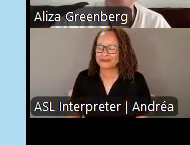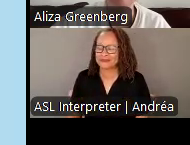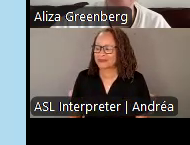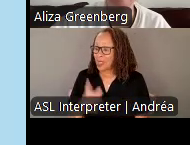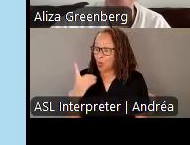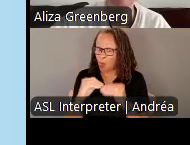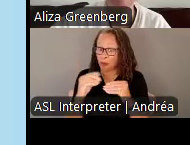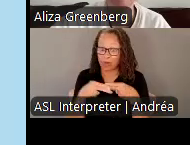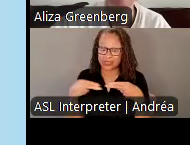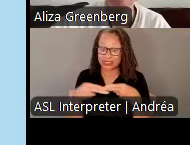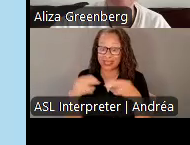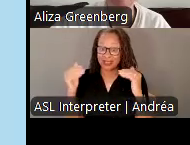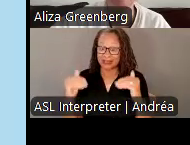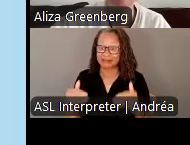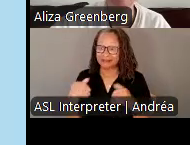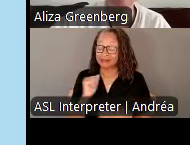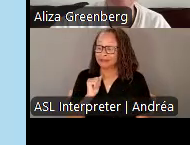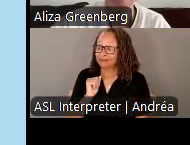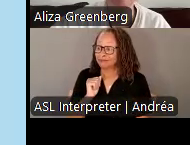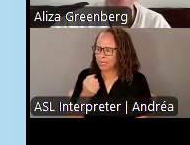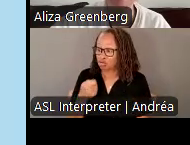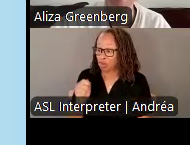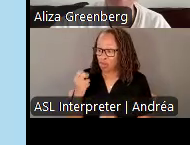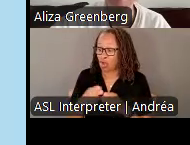You know, I'm trying really hard to do that.